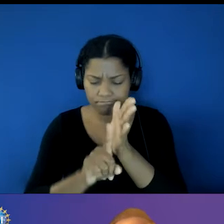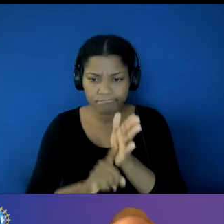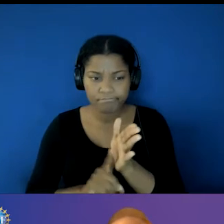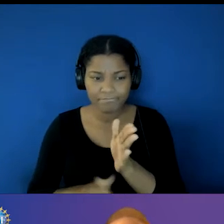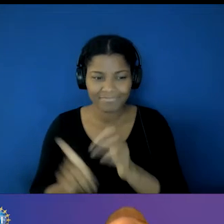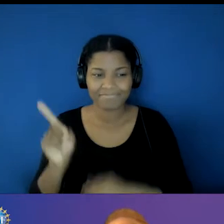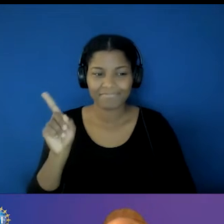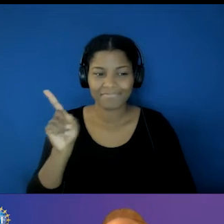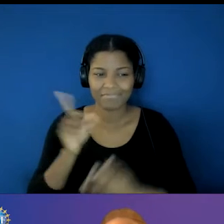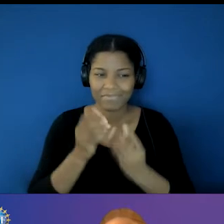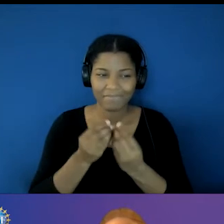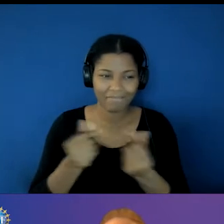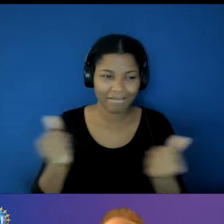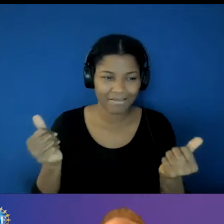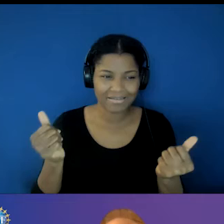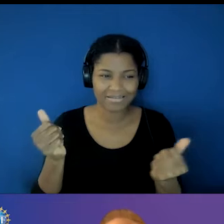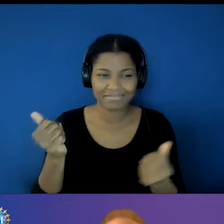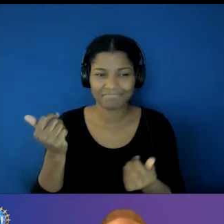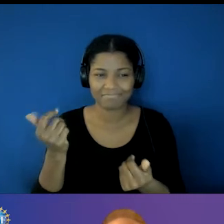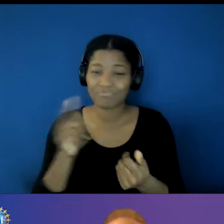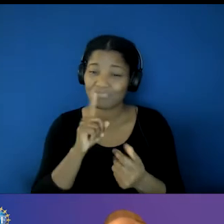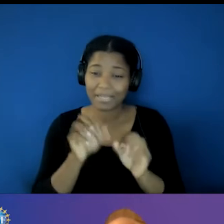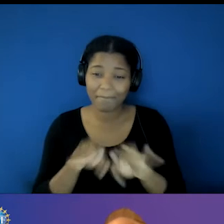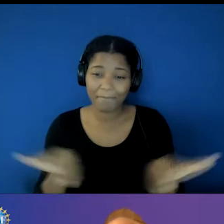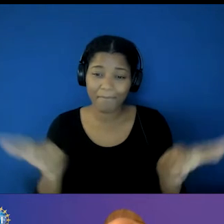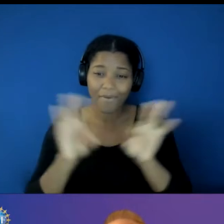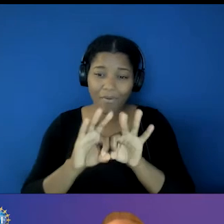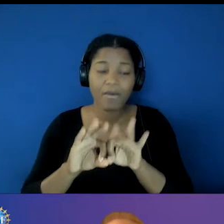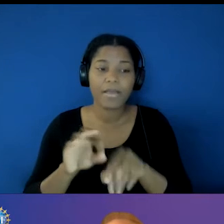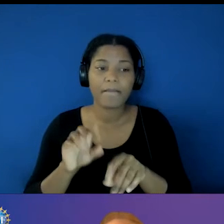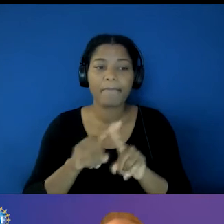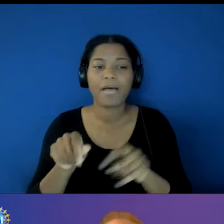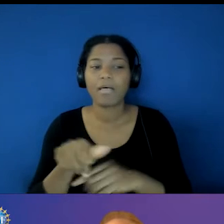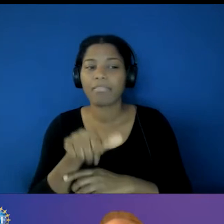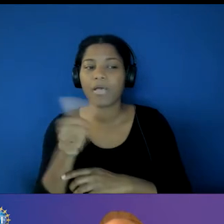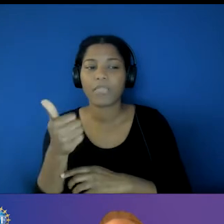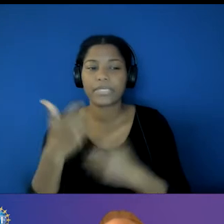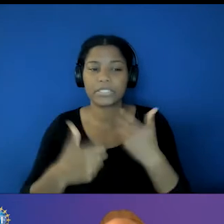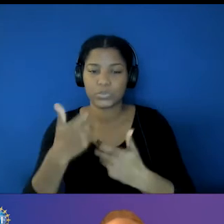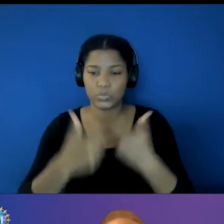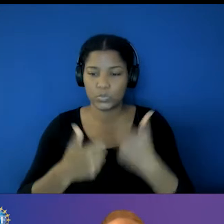not because they're not important, they're critically important, but there are other issues that you need to,